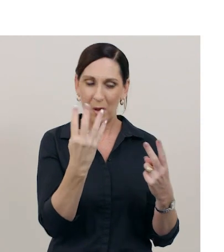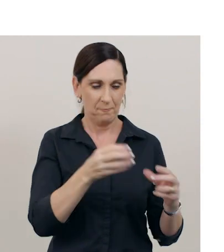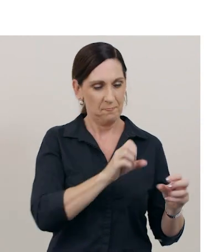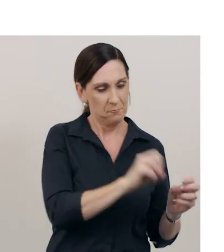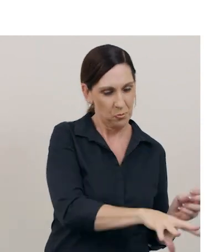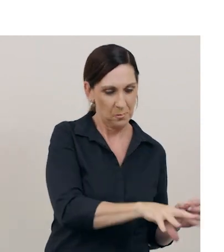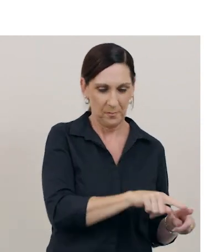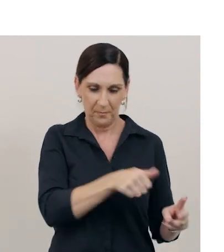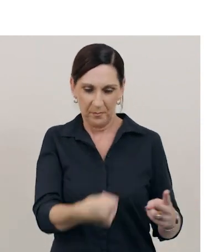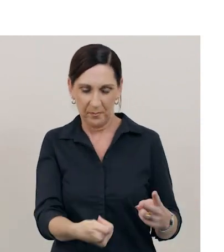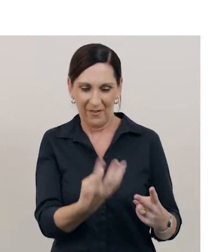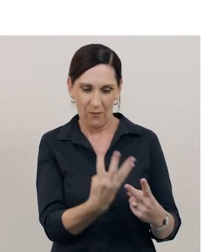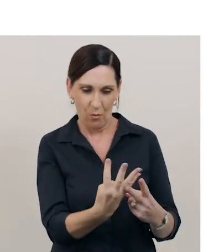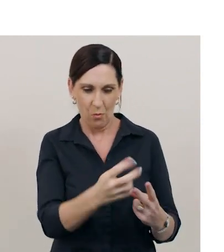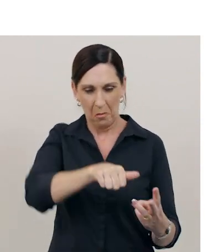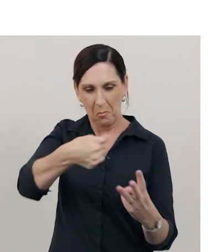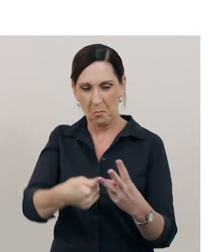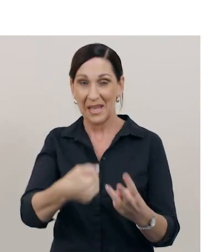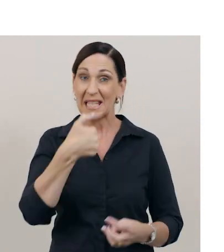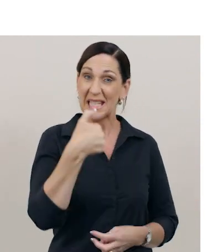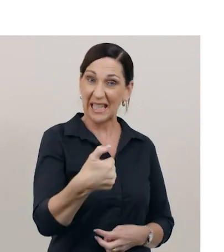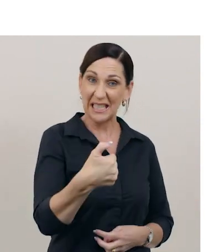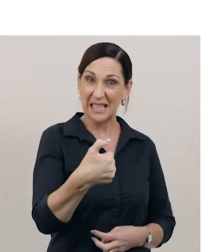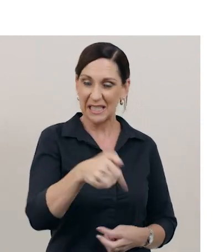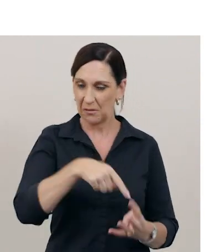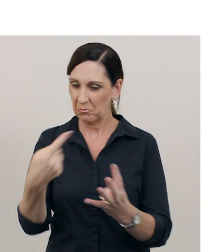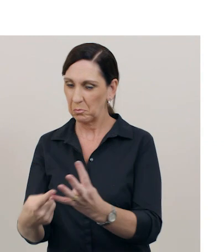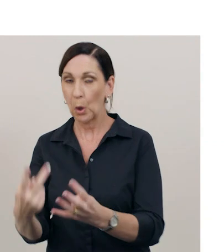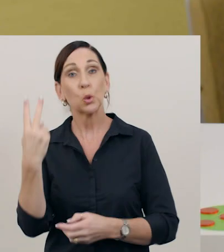and a 6, and a 2.